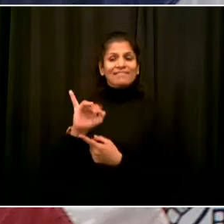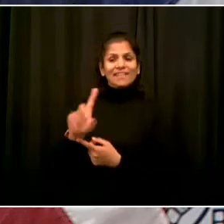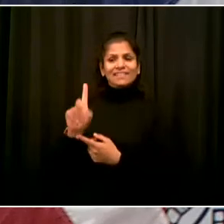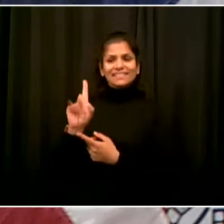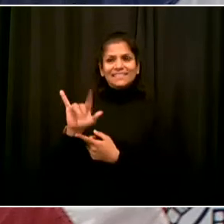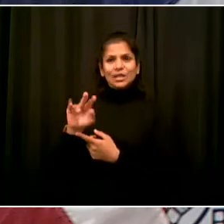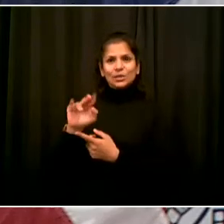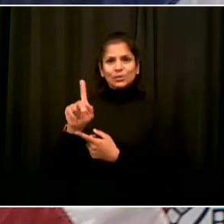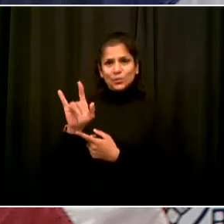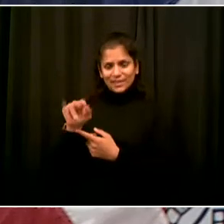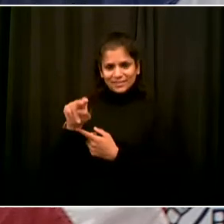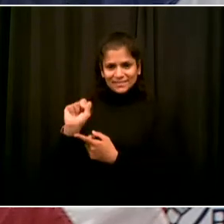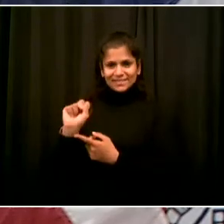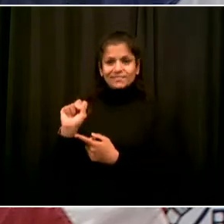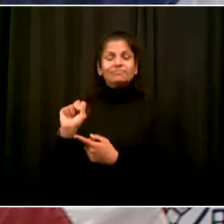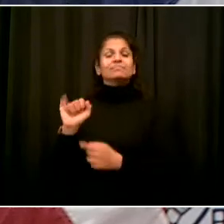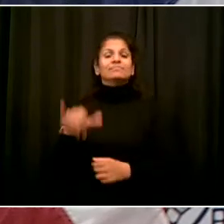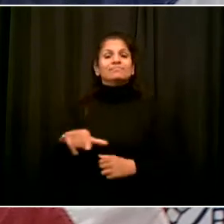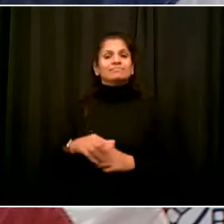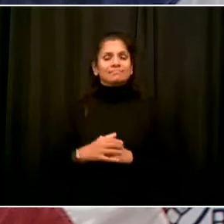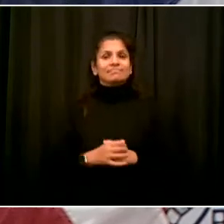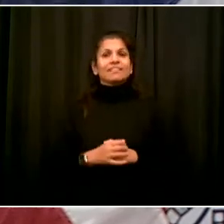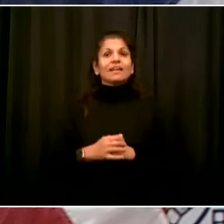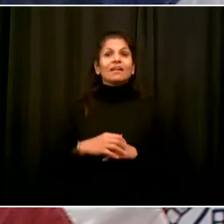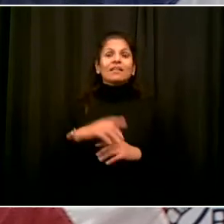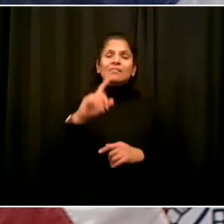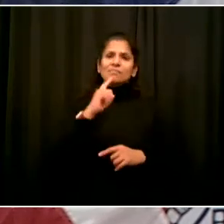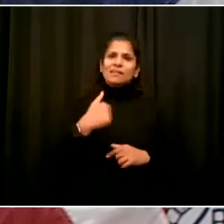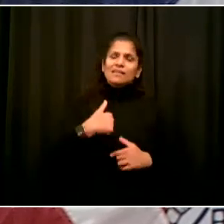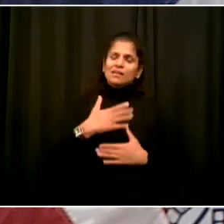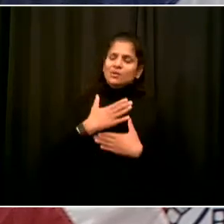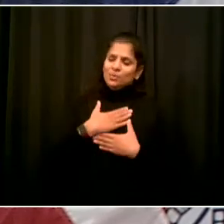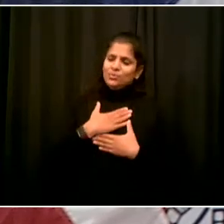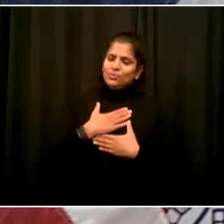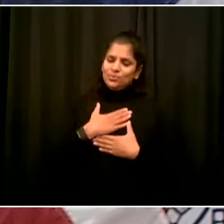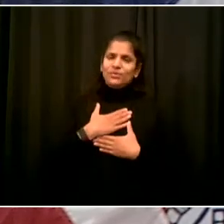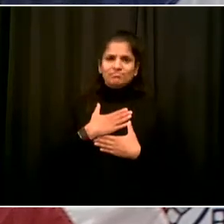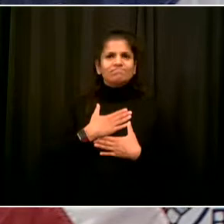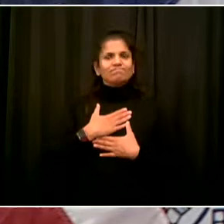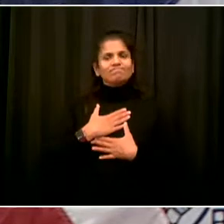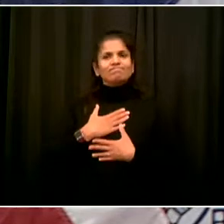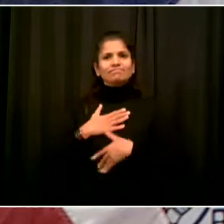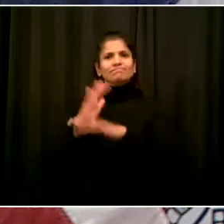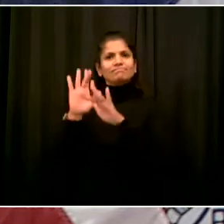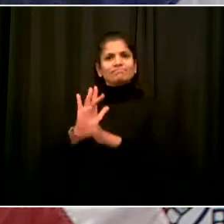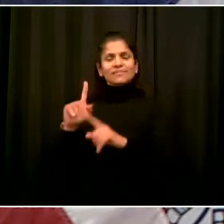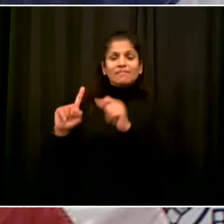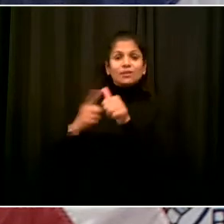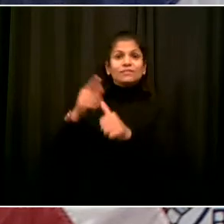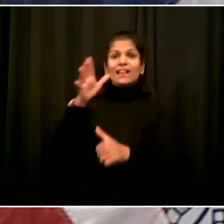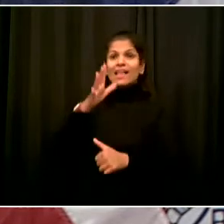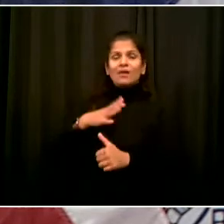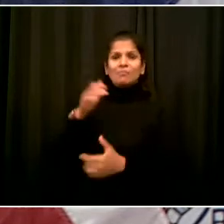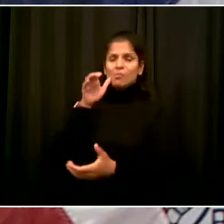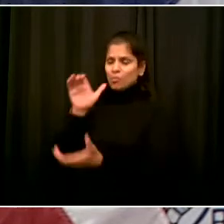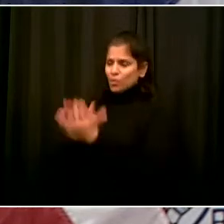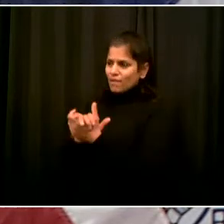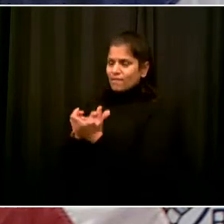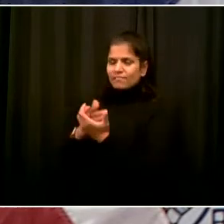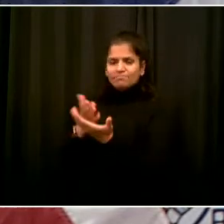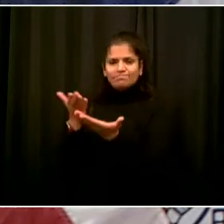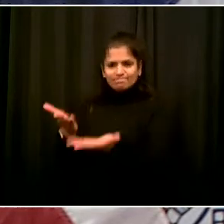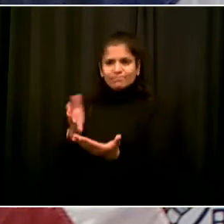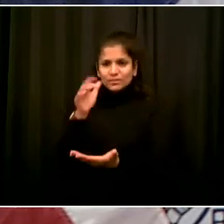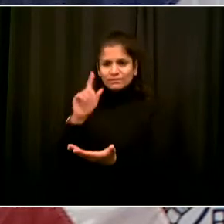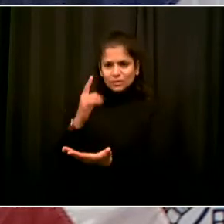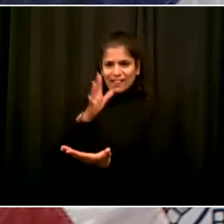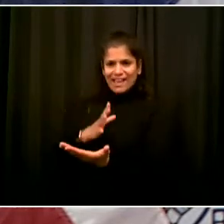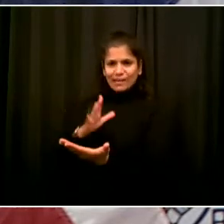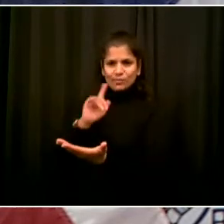TELL YOU ABOUT